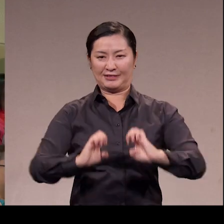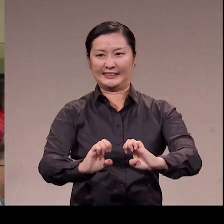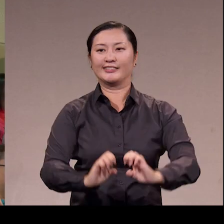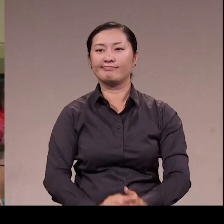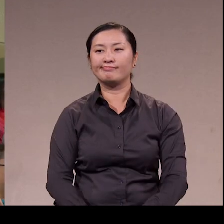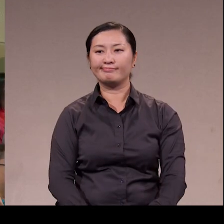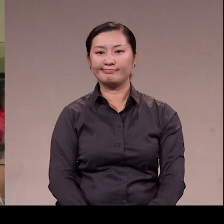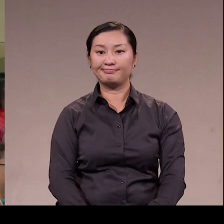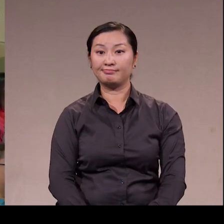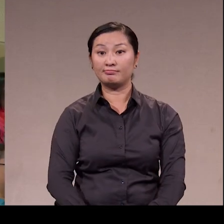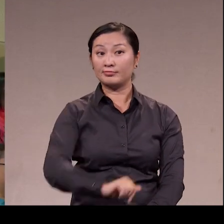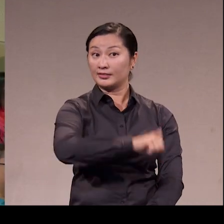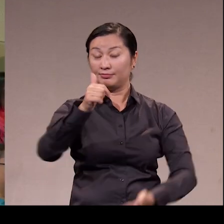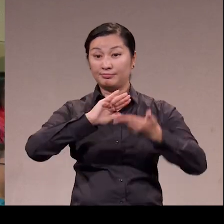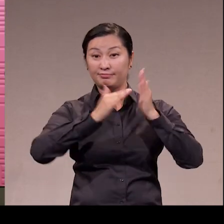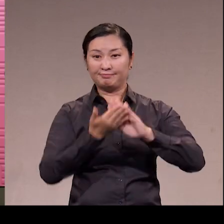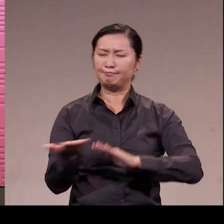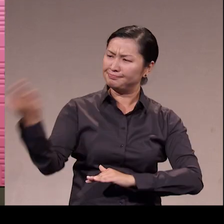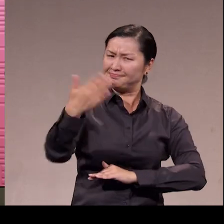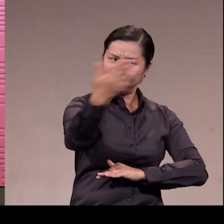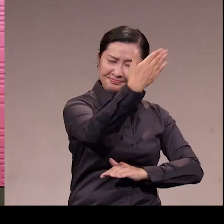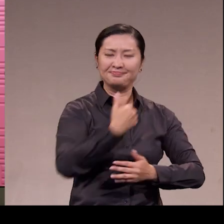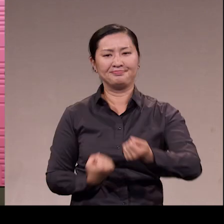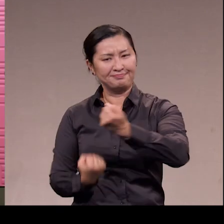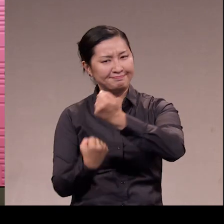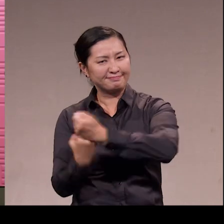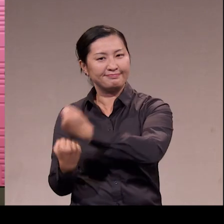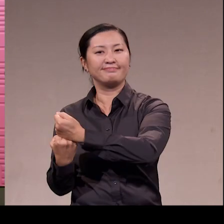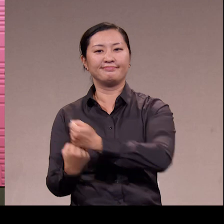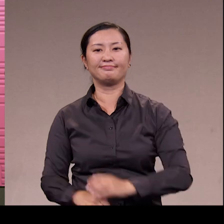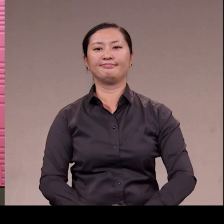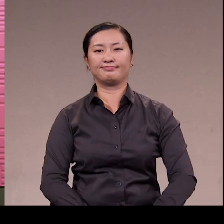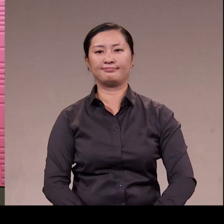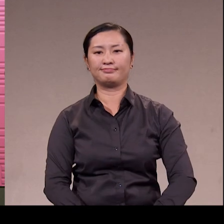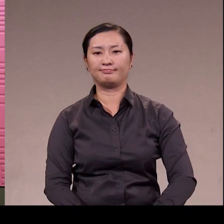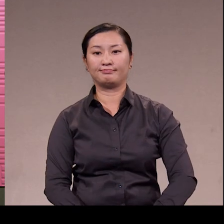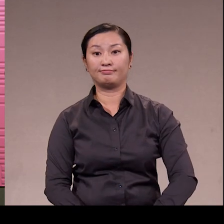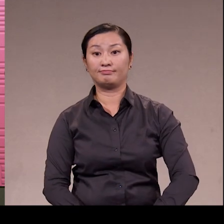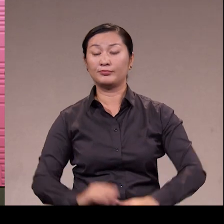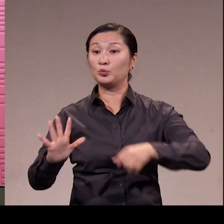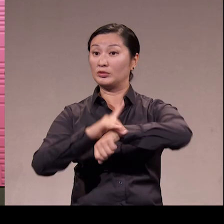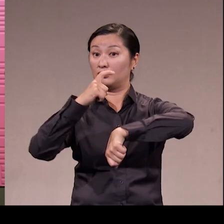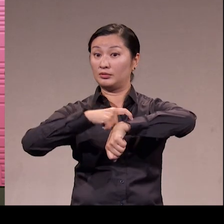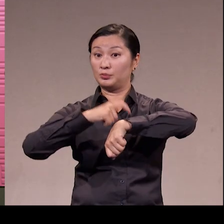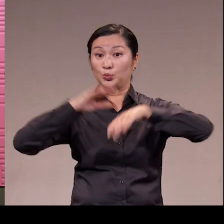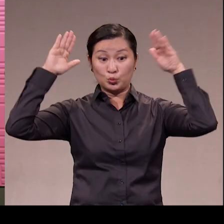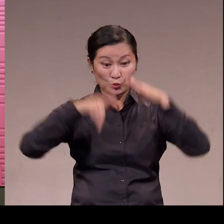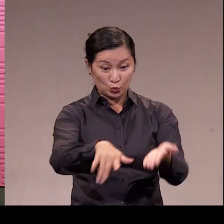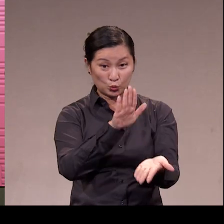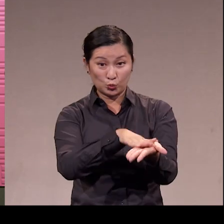support them. Full-time madrasahs in Singapore play an important role in